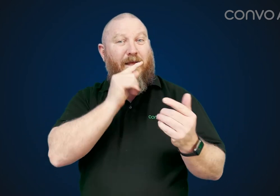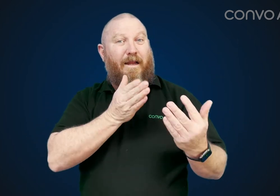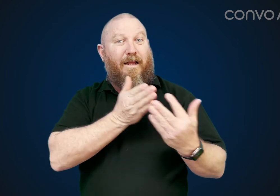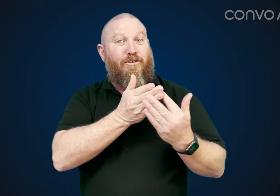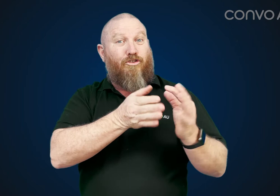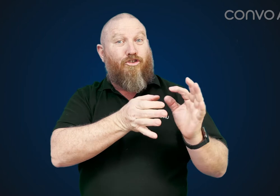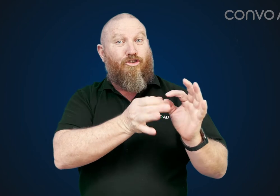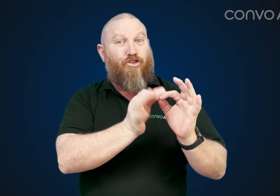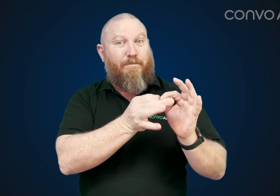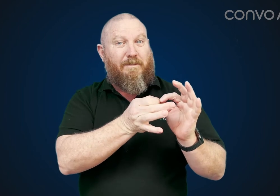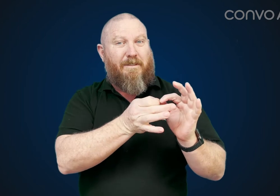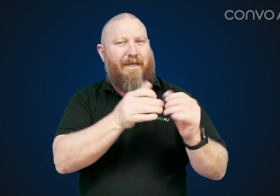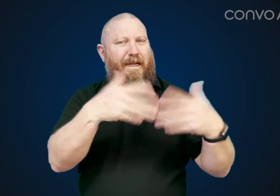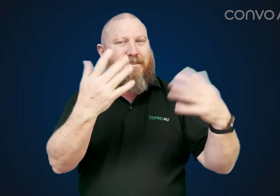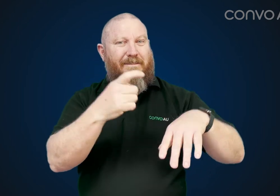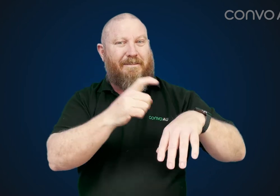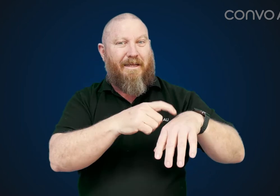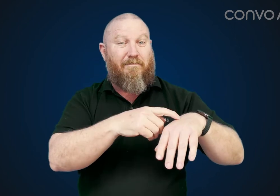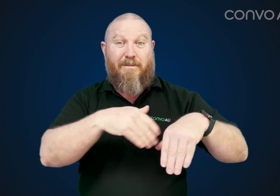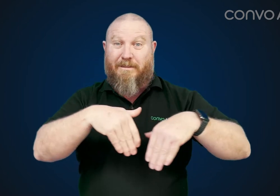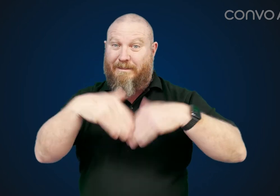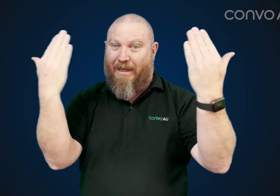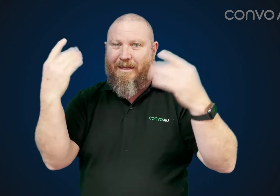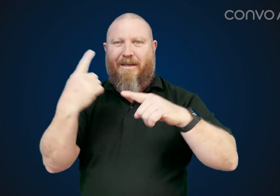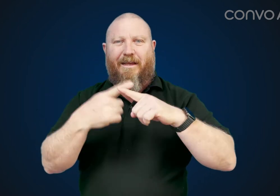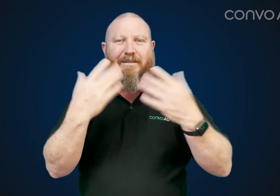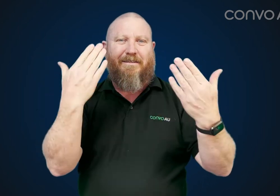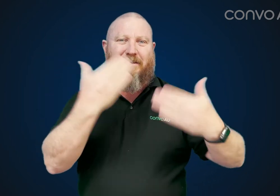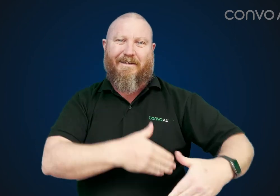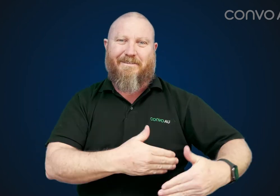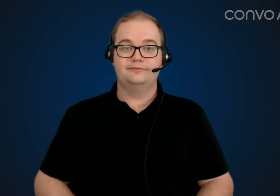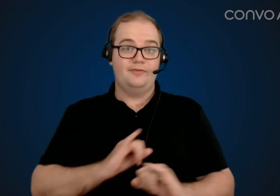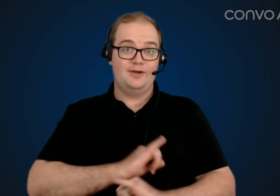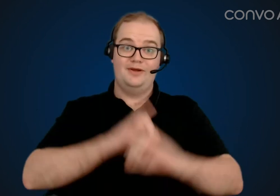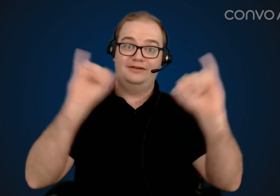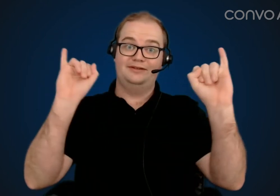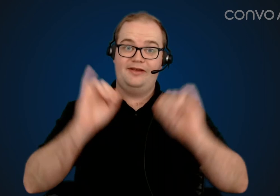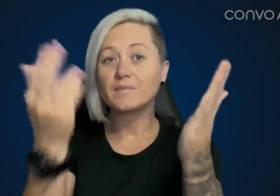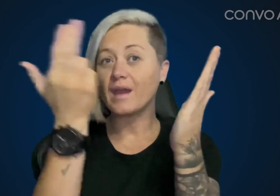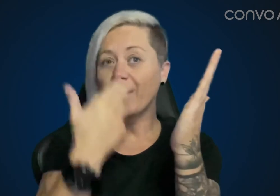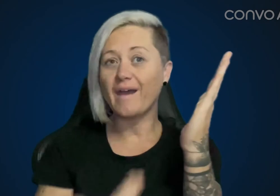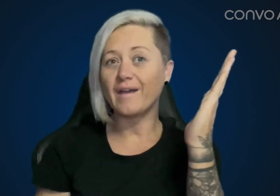who finally can access video interpreting services any time of the day, and night. Emergency Art